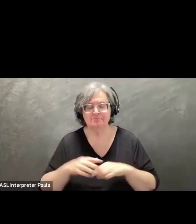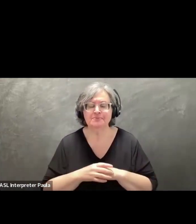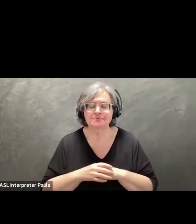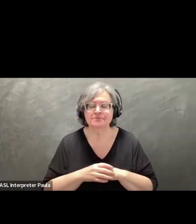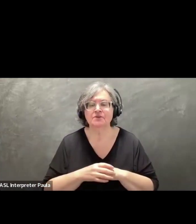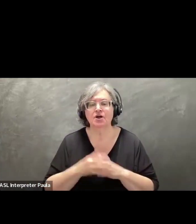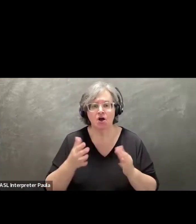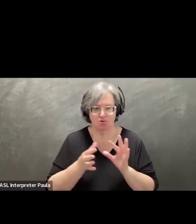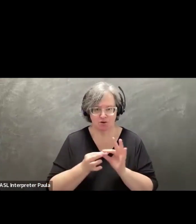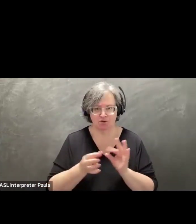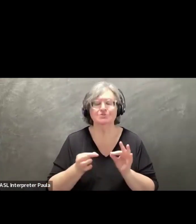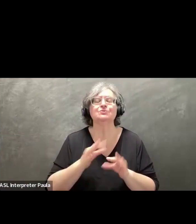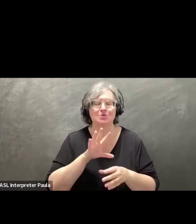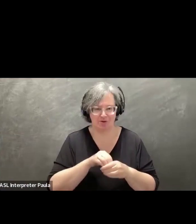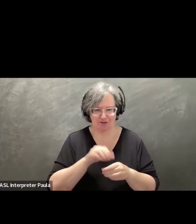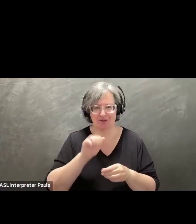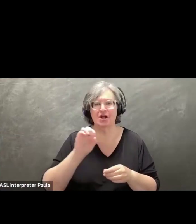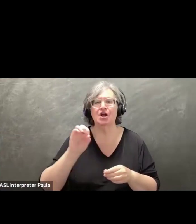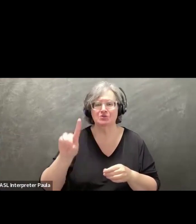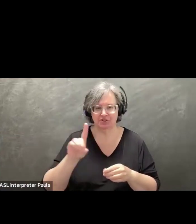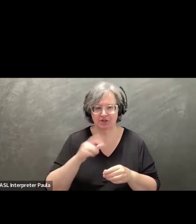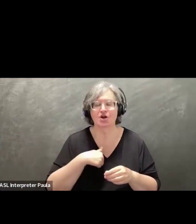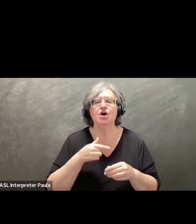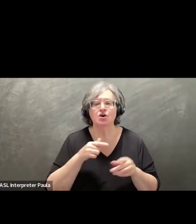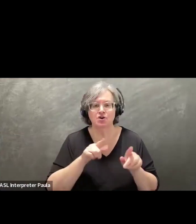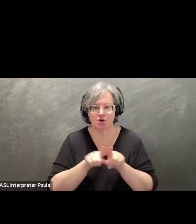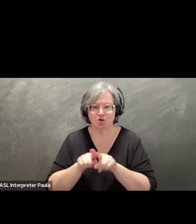mentioned. We within AOD, but also across ACL, we fund both